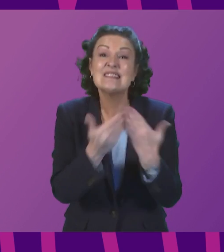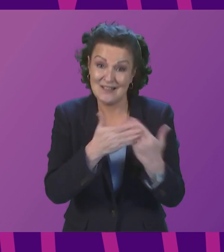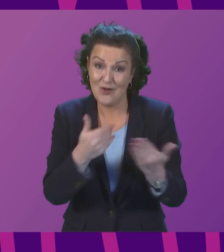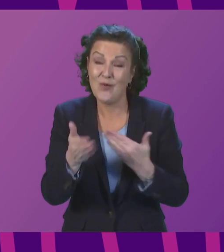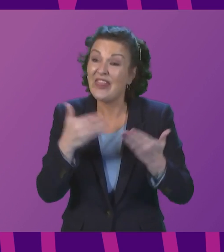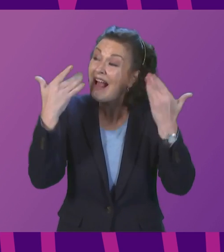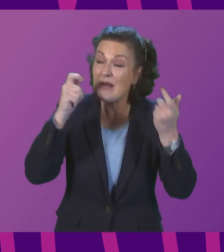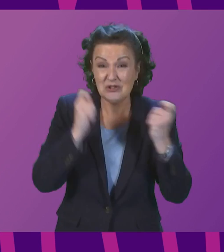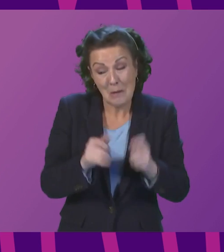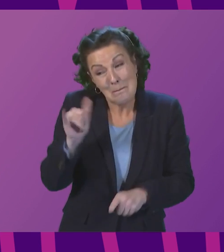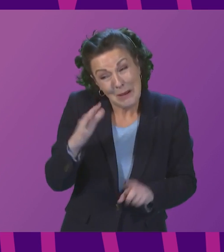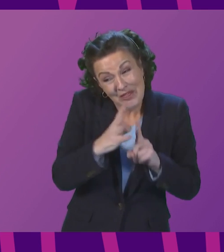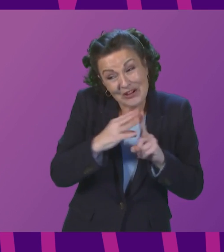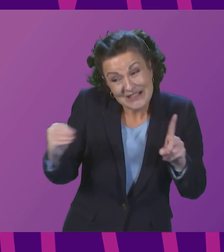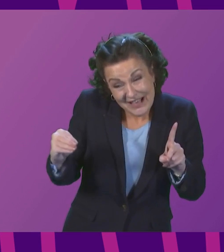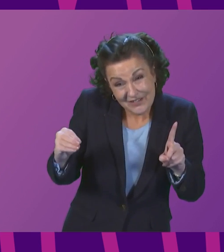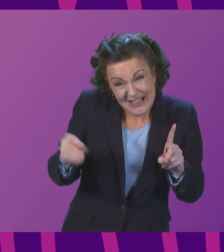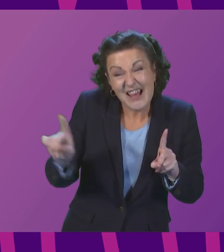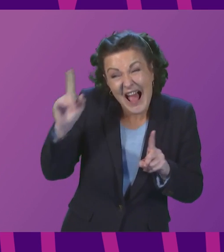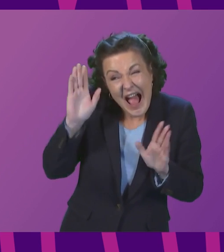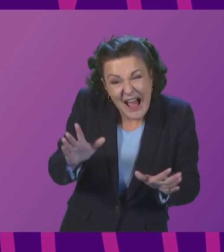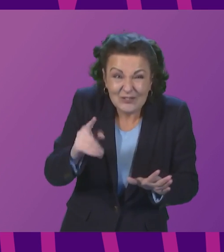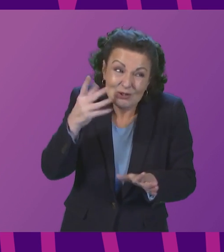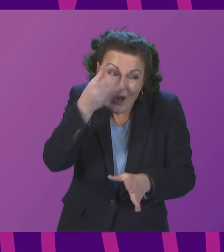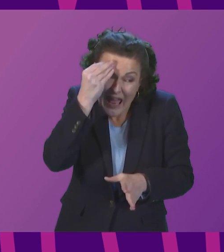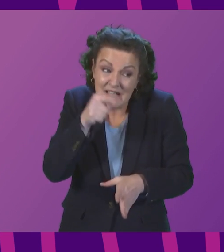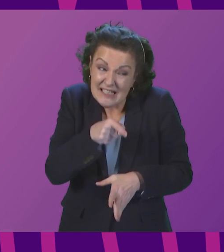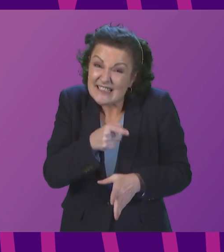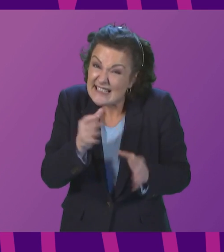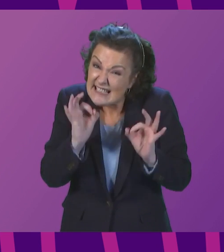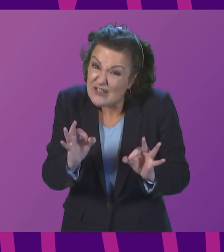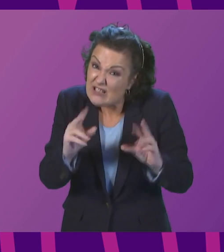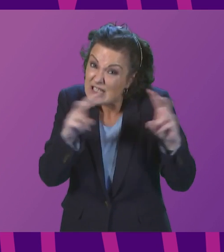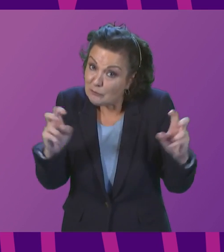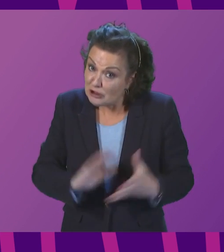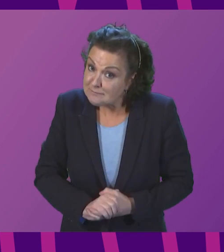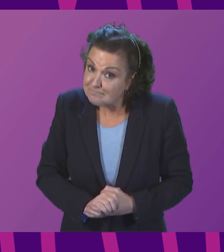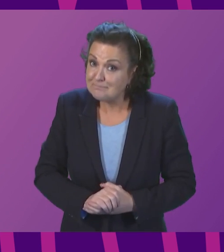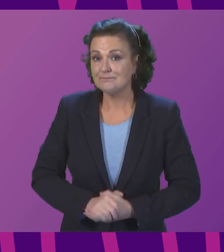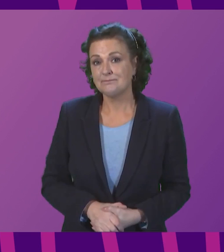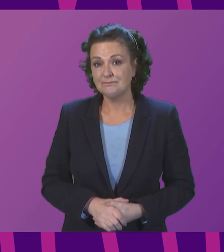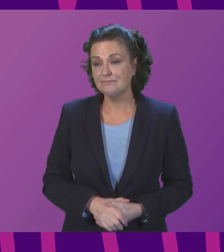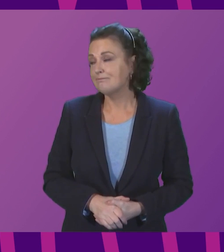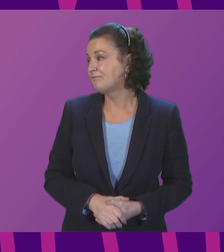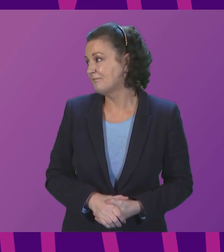Perhaps it is the Conservatives who need to learn to take it a bit more seriously.